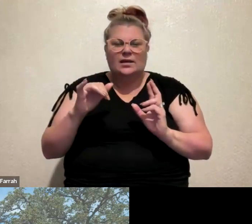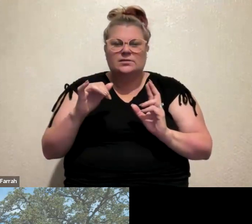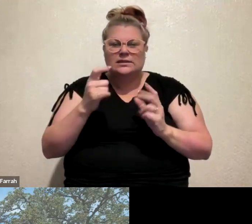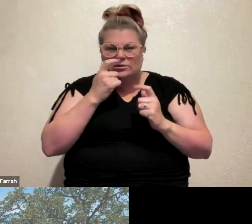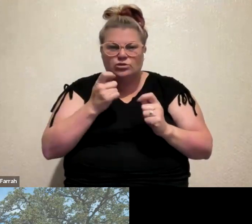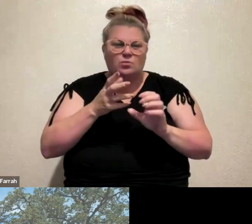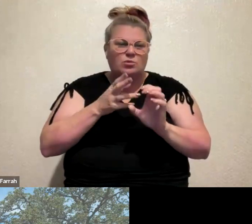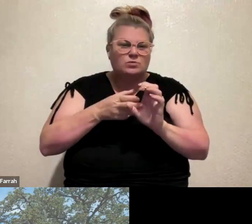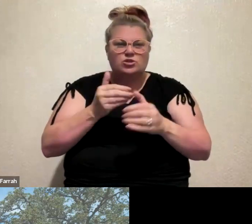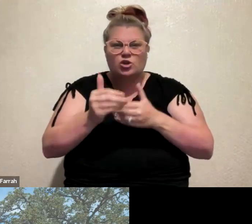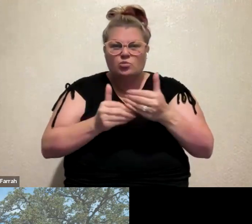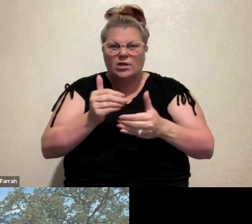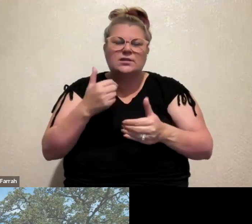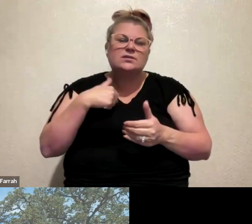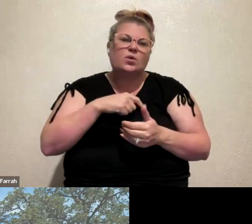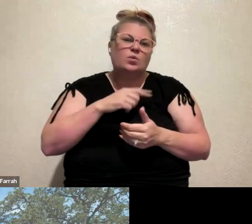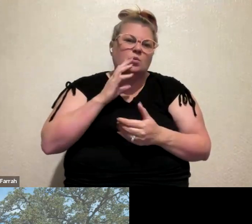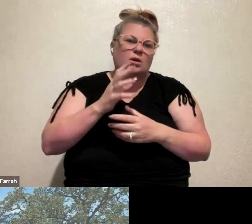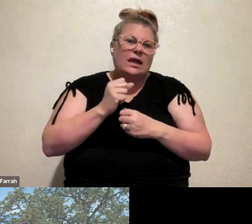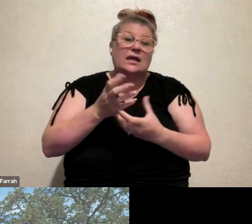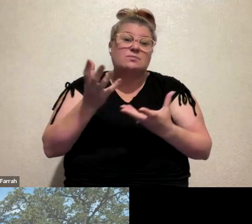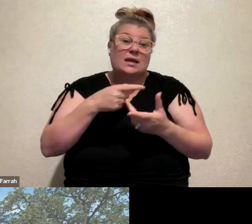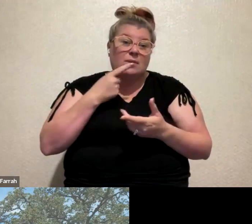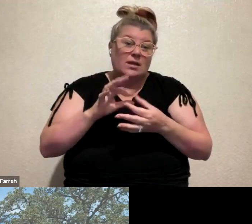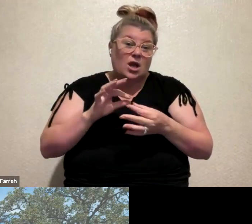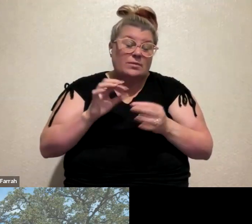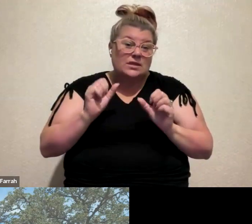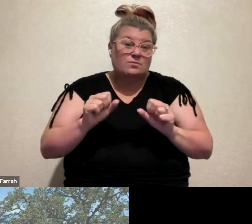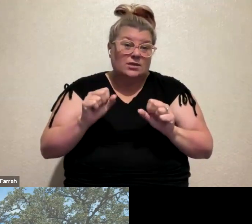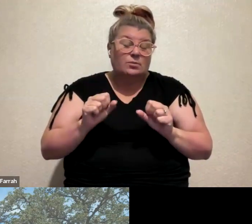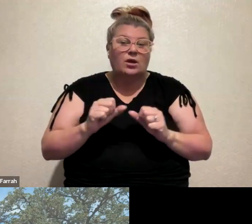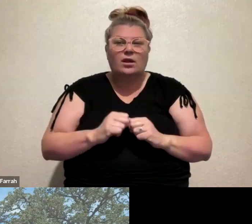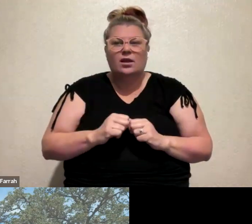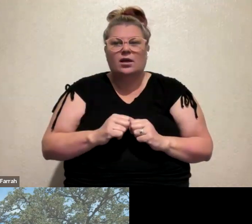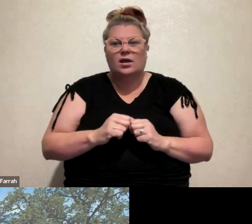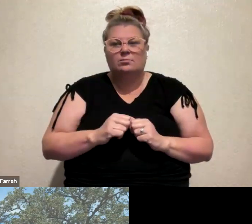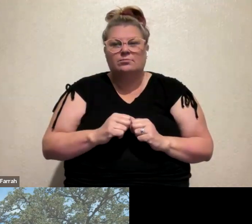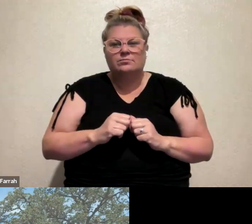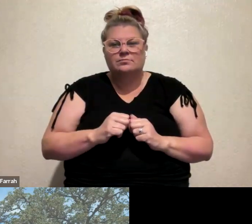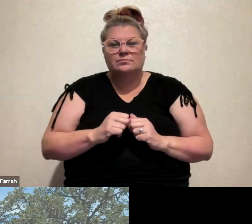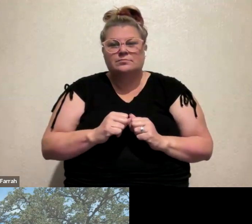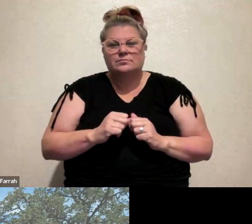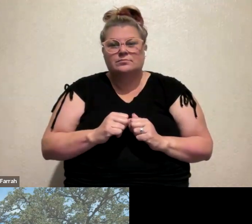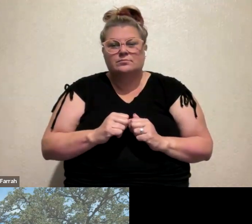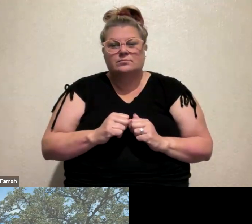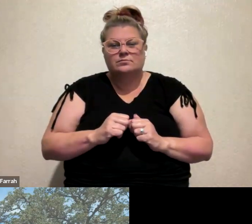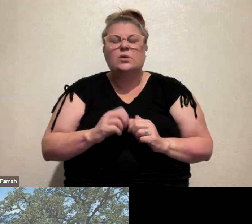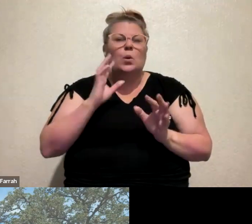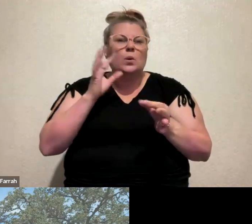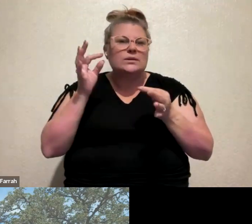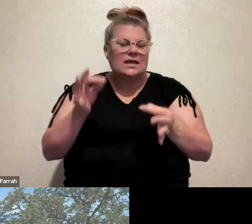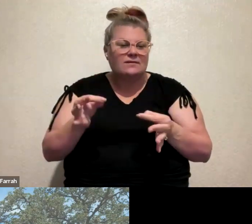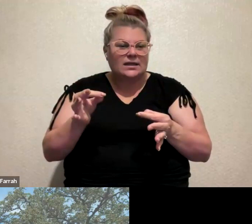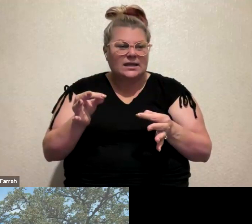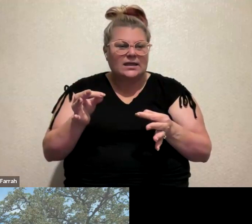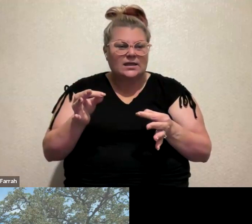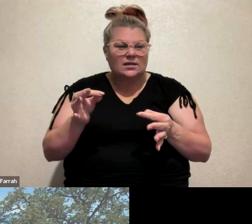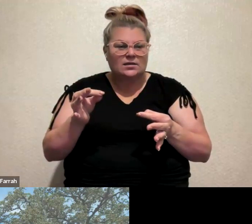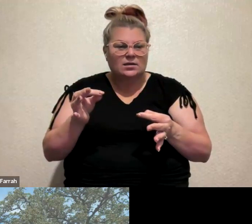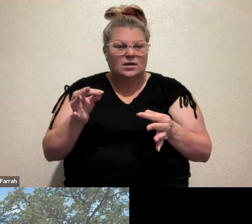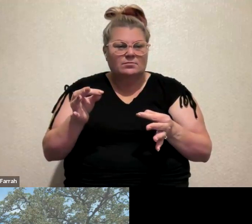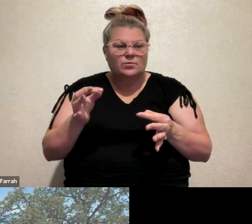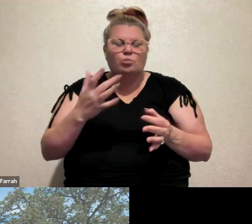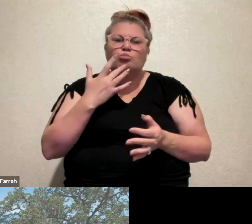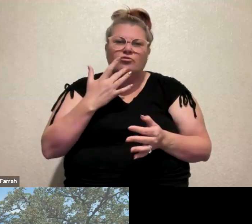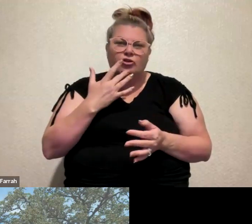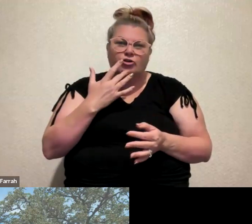process, that we'll get as many public comments as possible so definitely would prefer that that